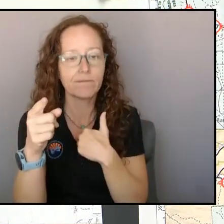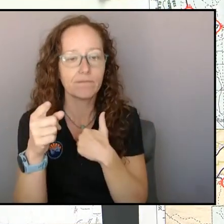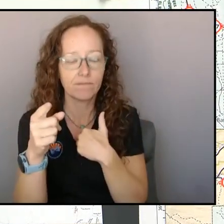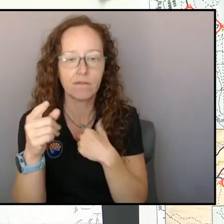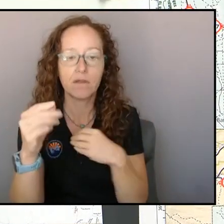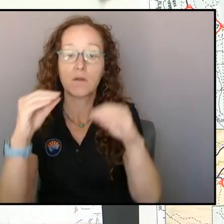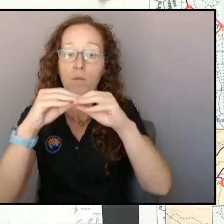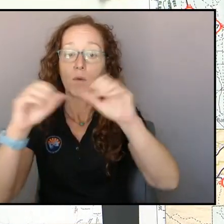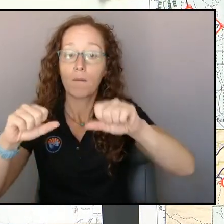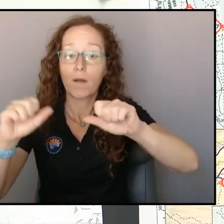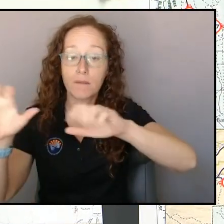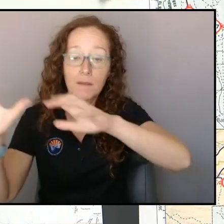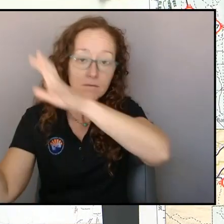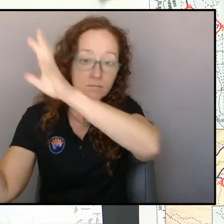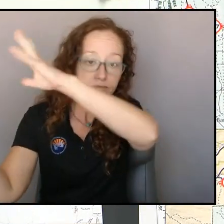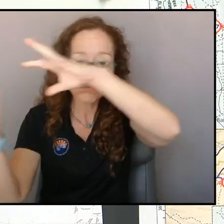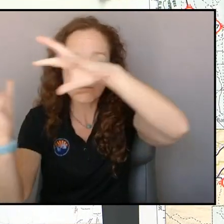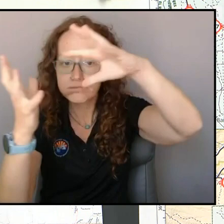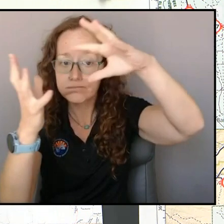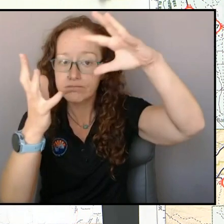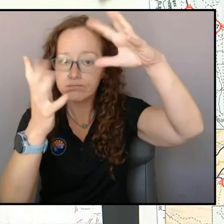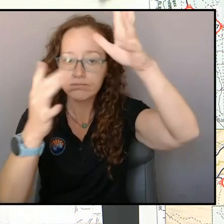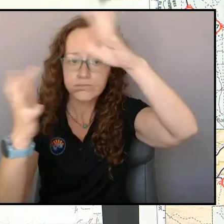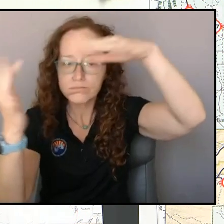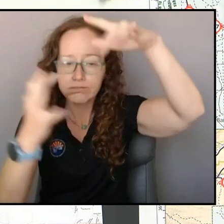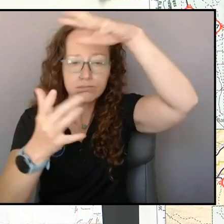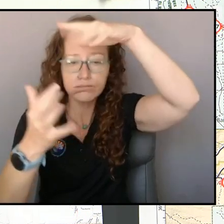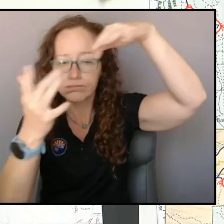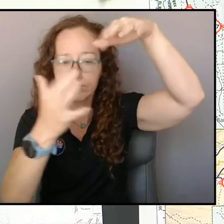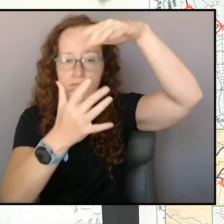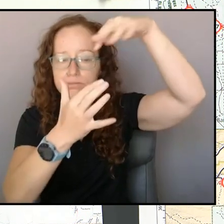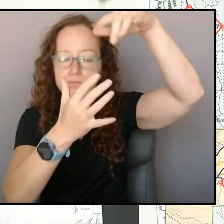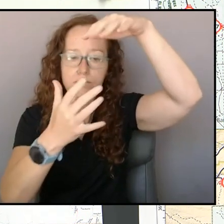getting those storms kind of in and across Branch 20 and into